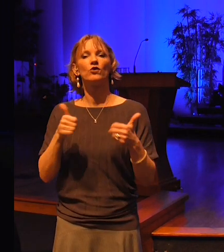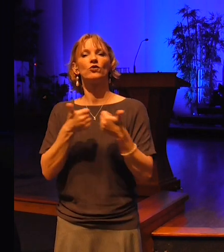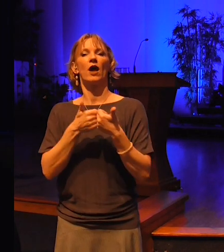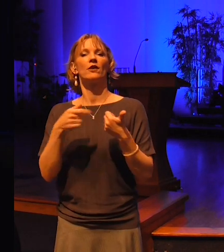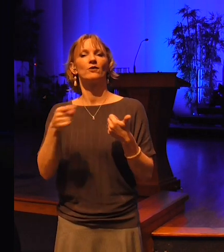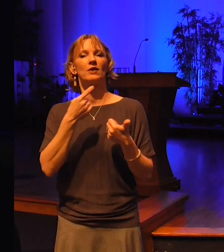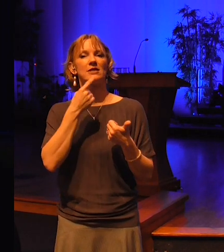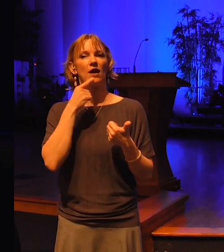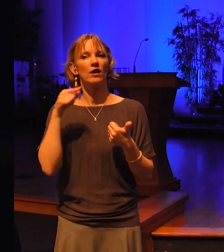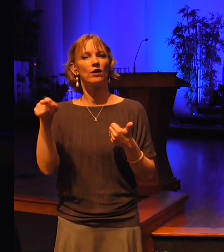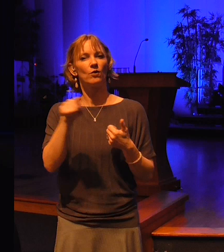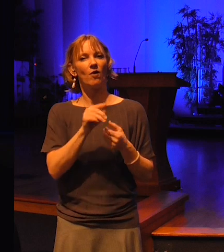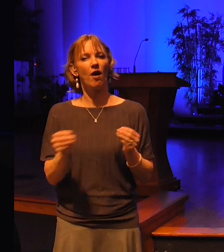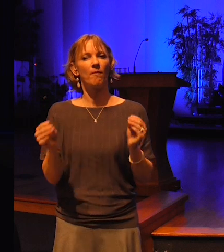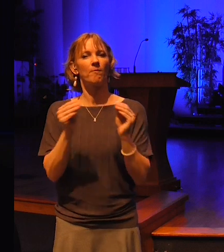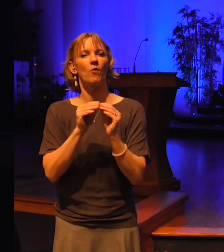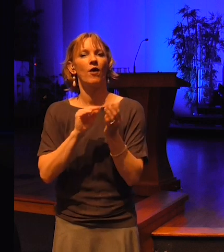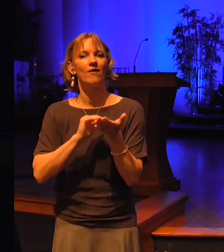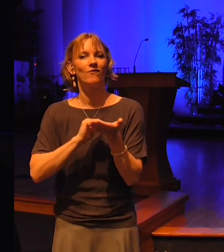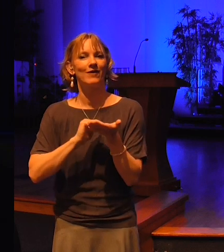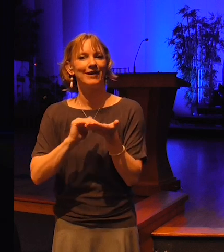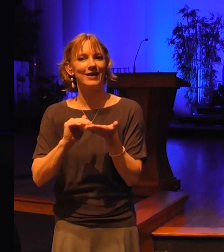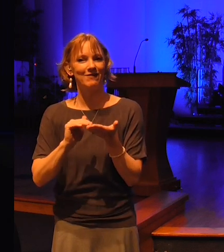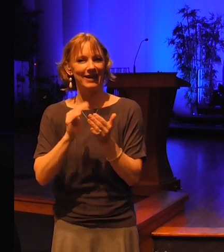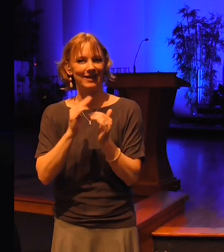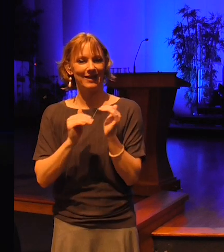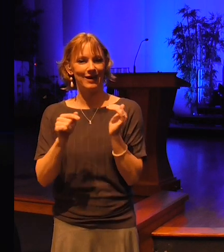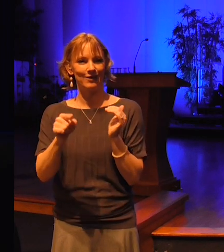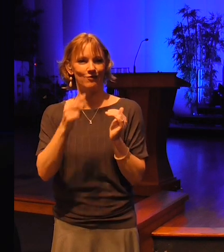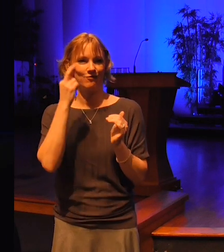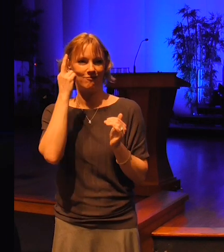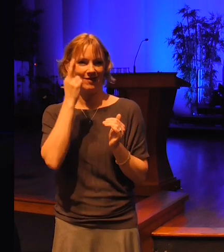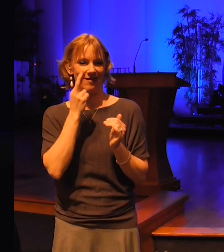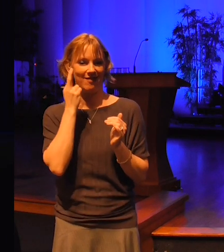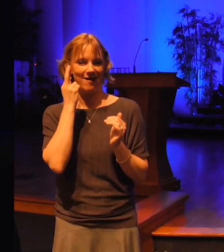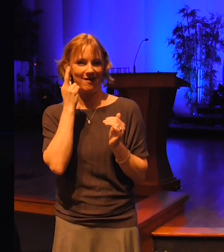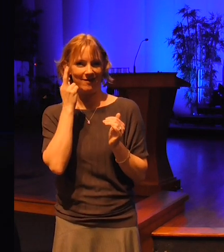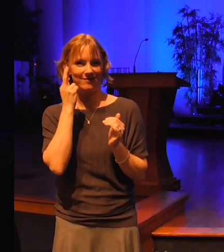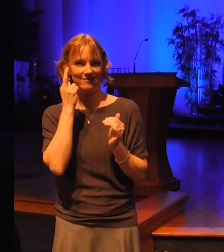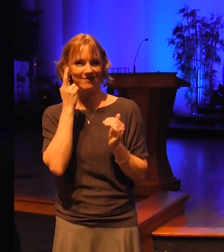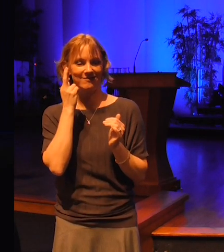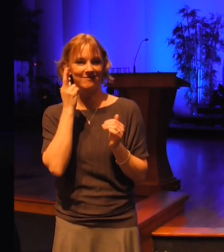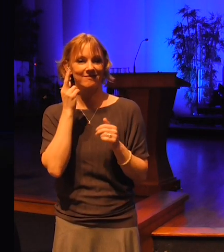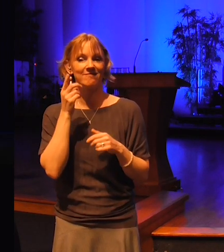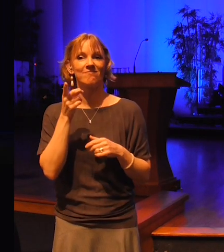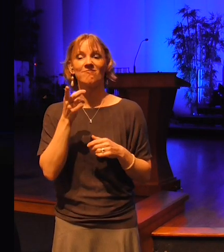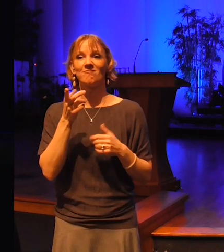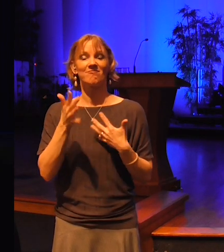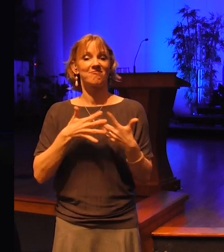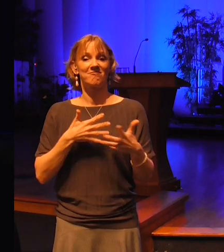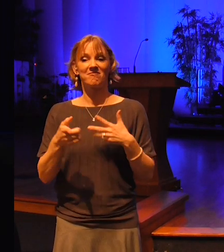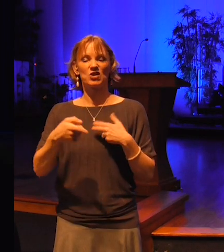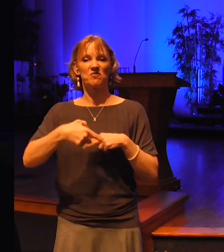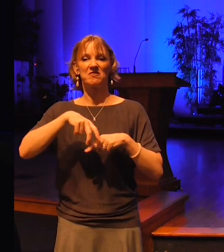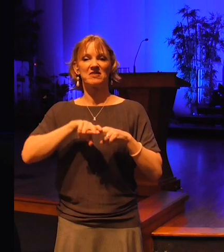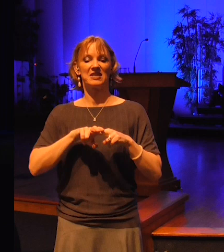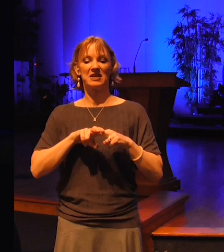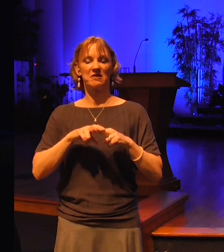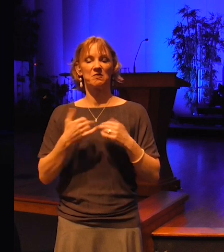much more forgiving than you know you are and that even if you're sitting in your seat today thinking